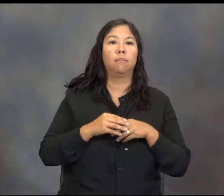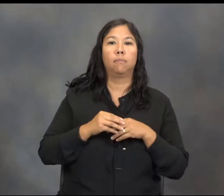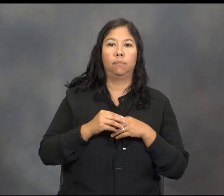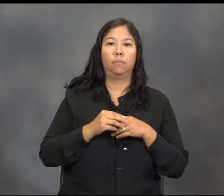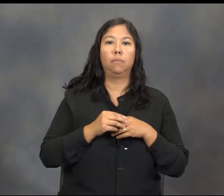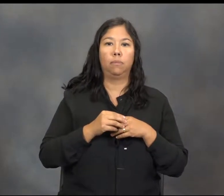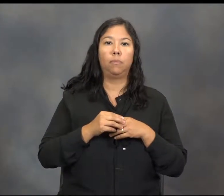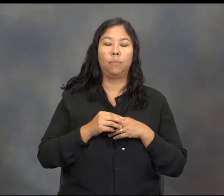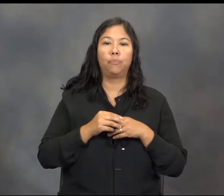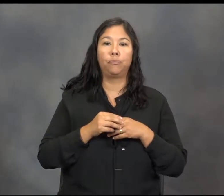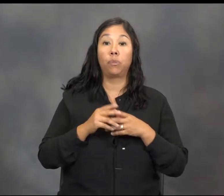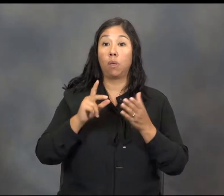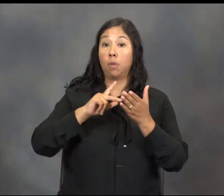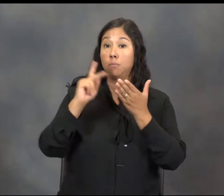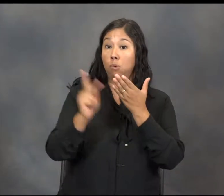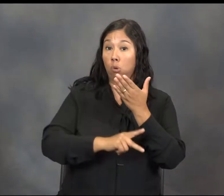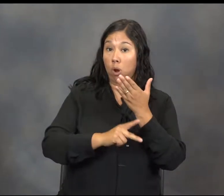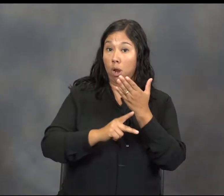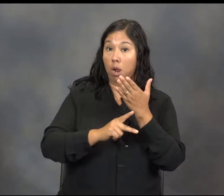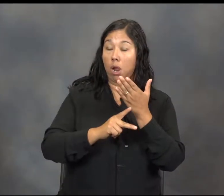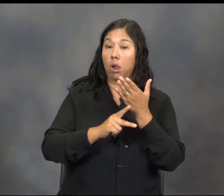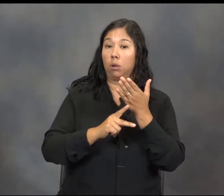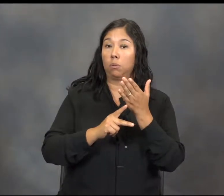The program is powered by volunteers.